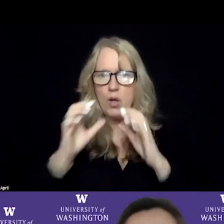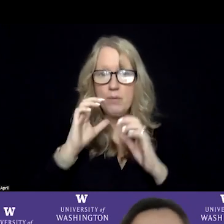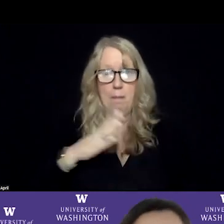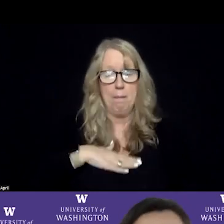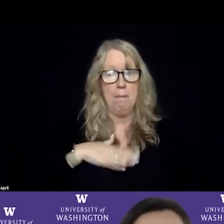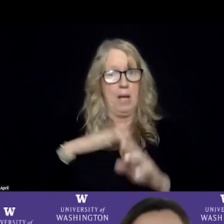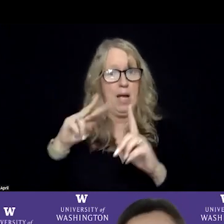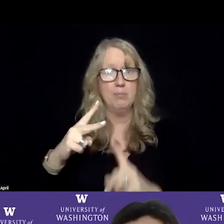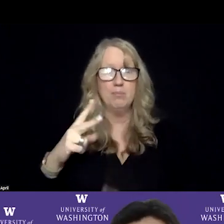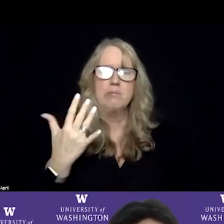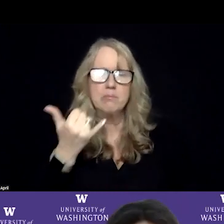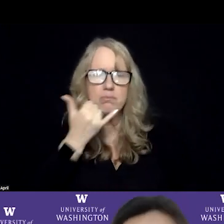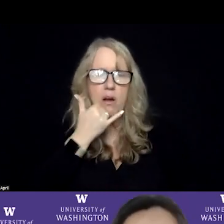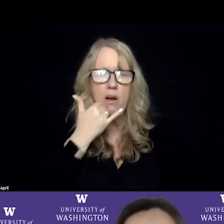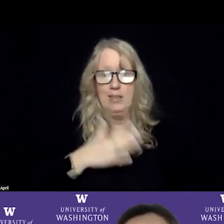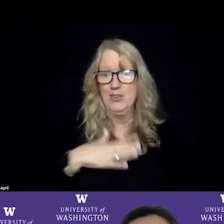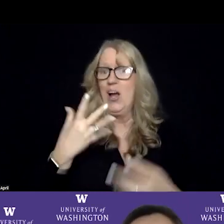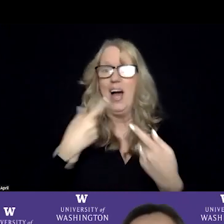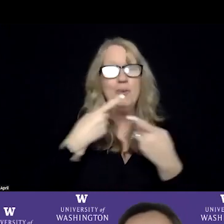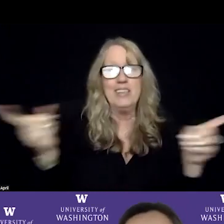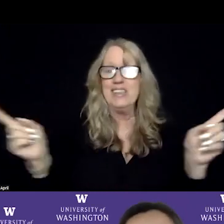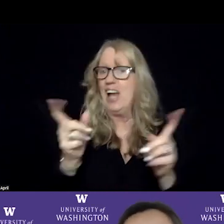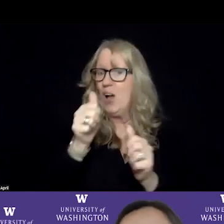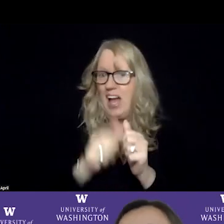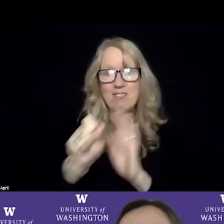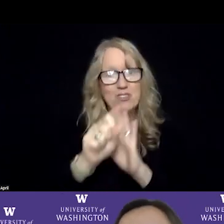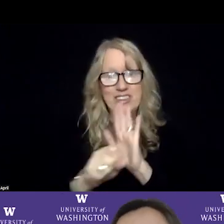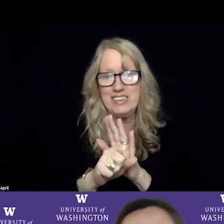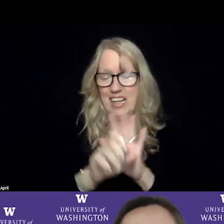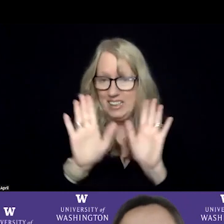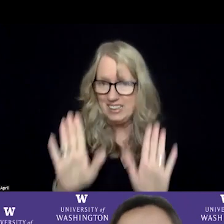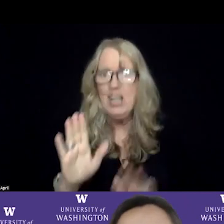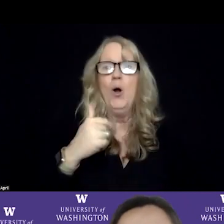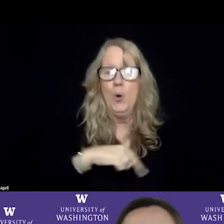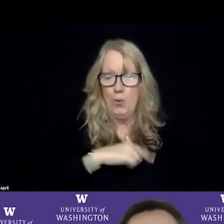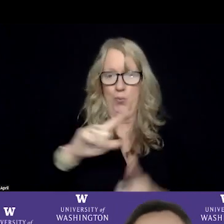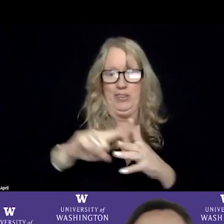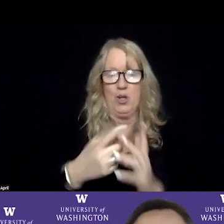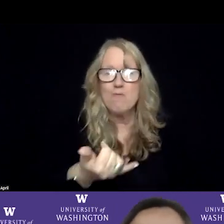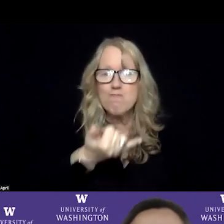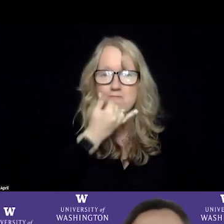WRONG. I WANT TO SAY THIS. WE STARTED IT WRONG. WE STARTED